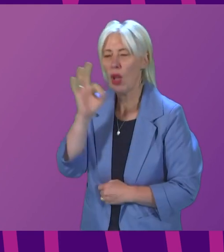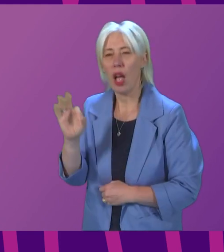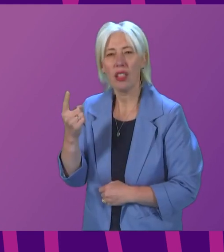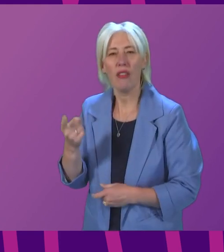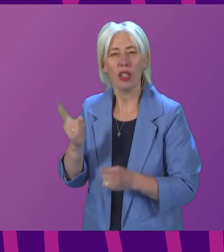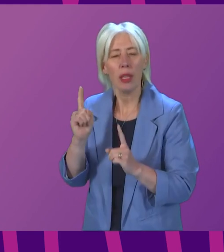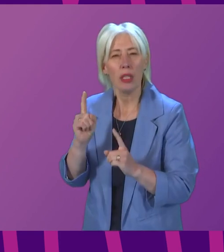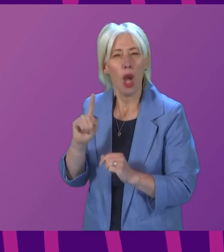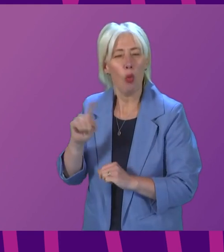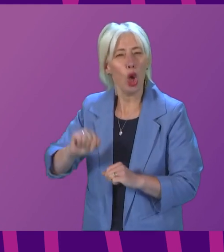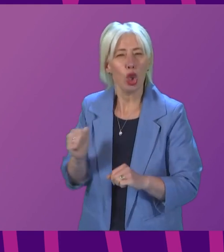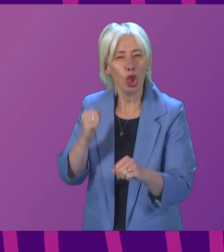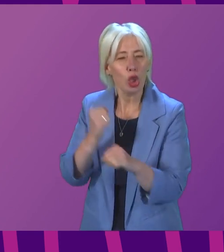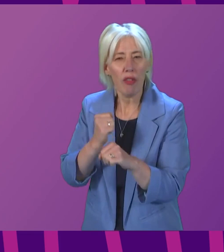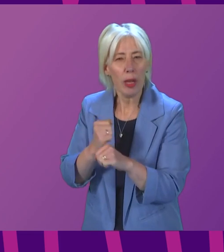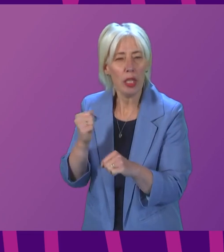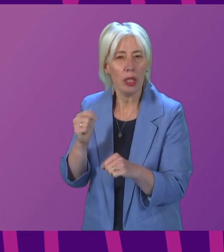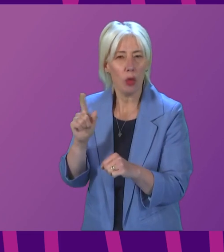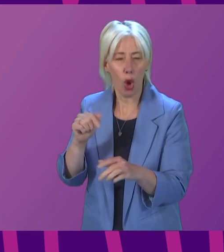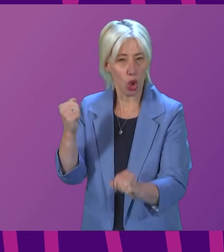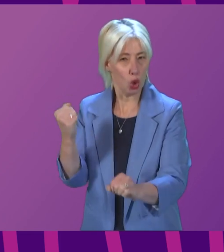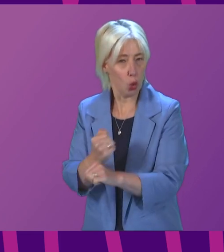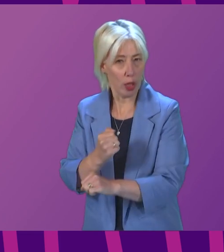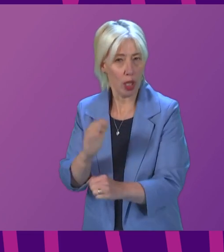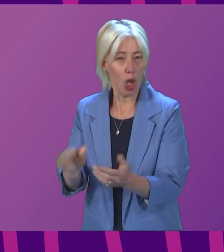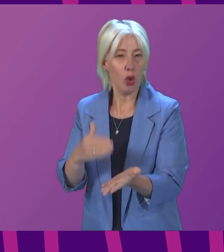What steps is the Scottish Government taking to ensure that international students are